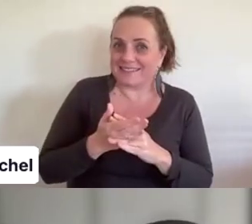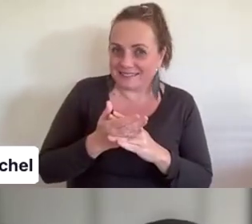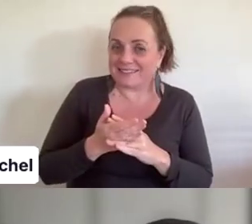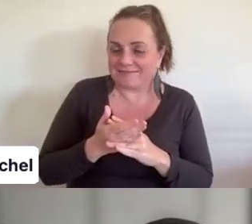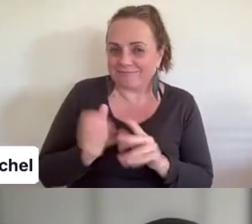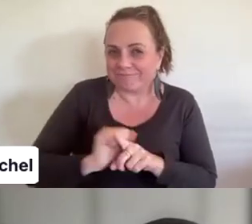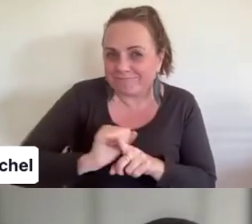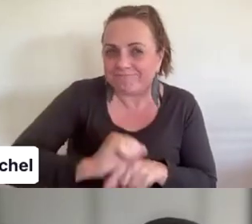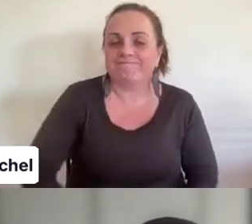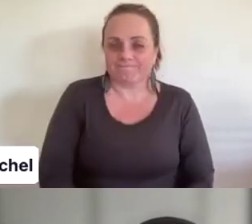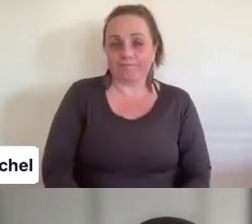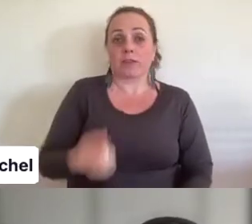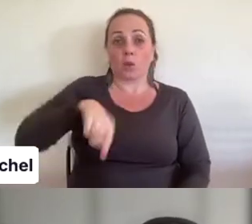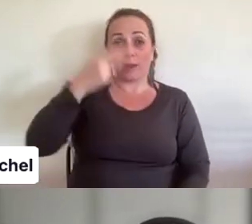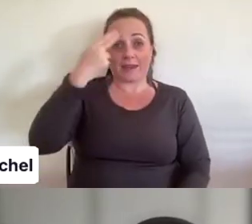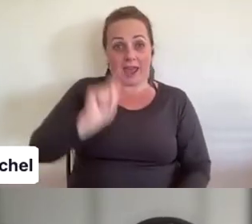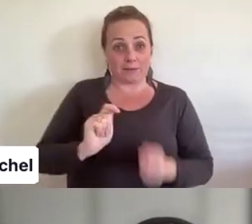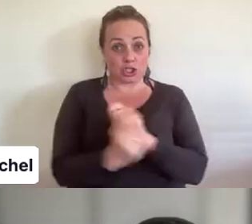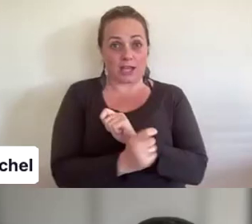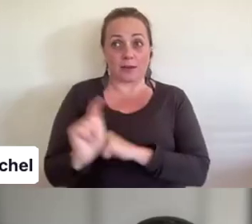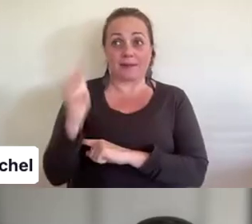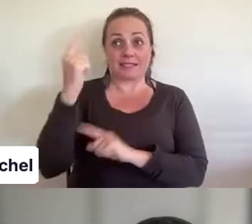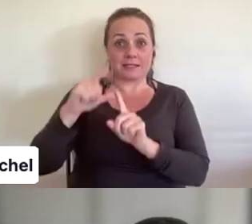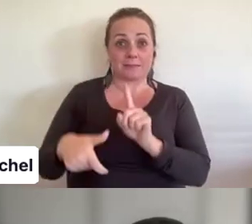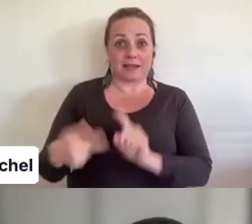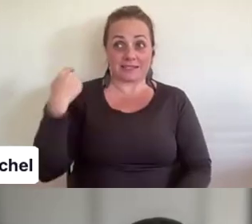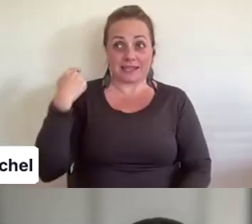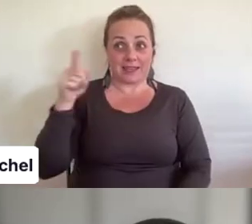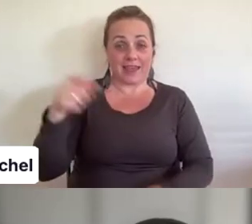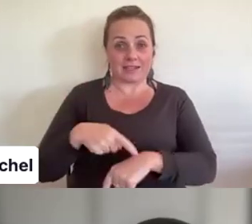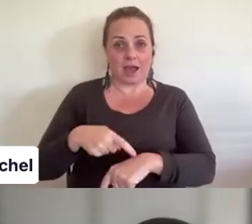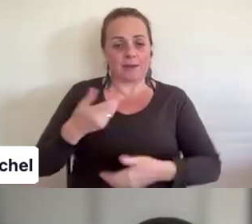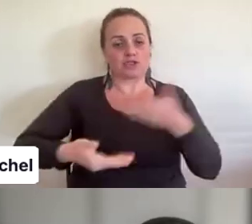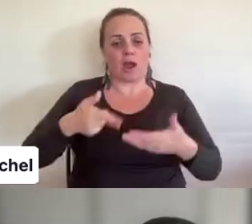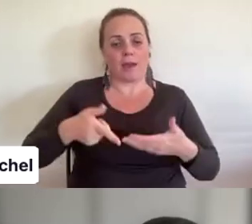did the re brand, the minister for disabilities at the time described the card as a card that